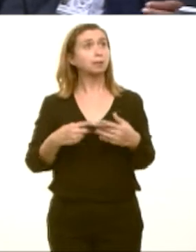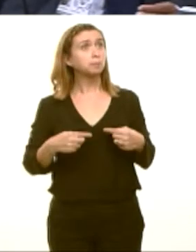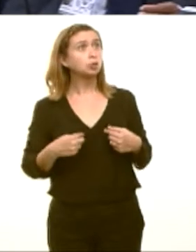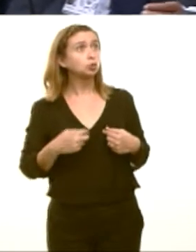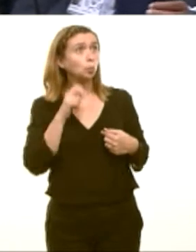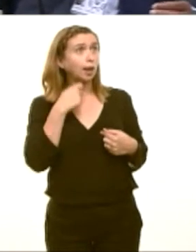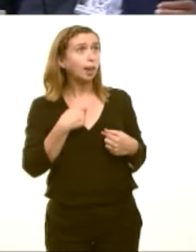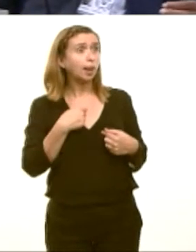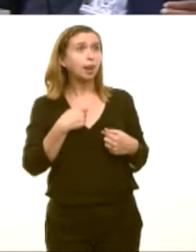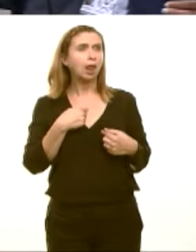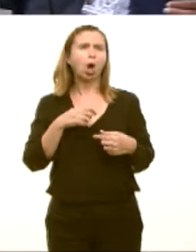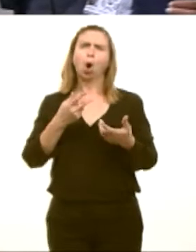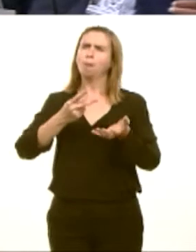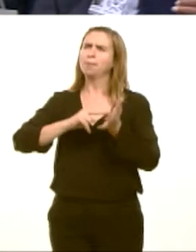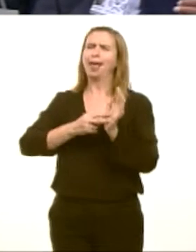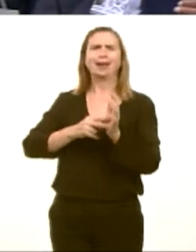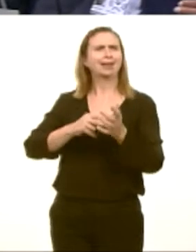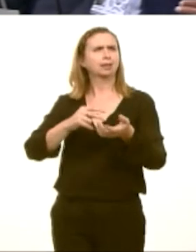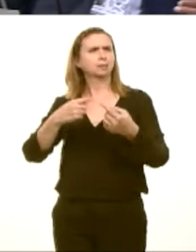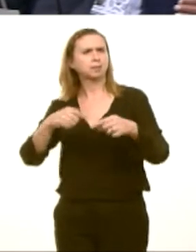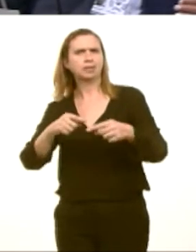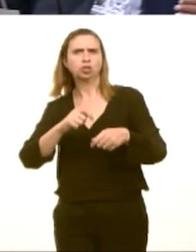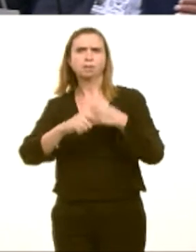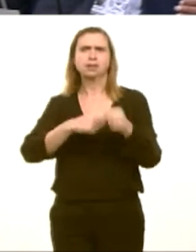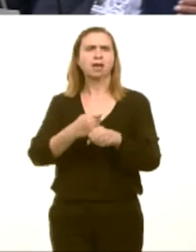planning system was capricious, because there were no established guidelines, and we expect